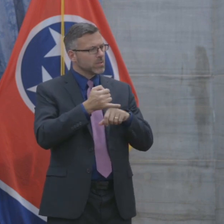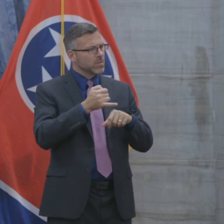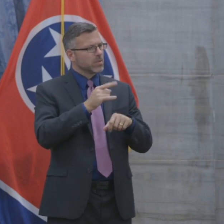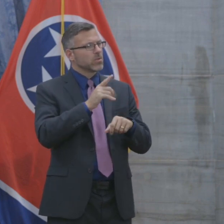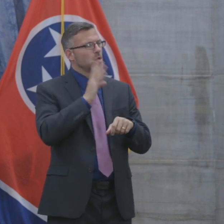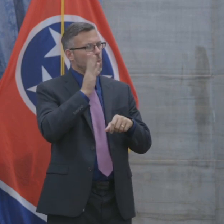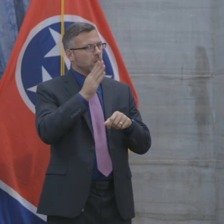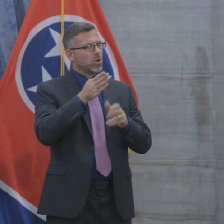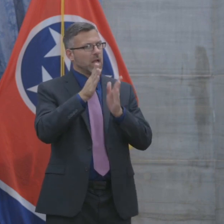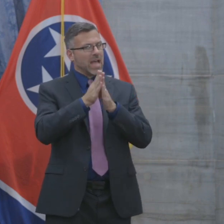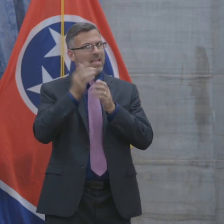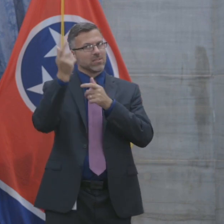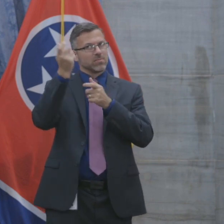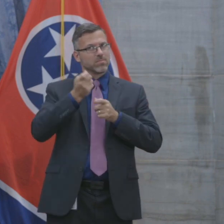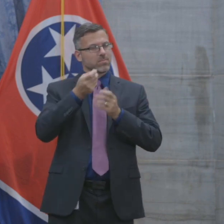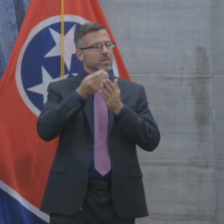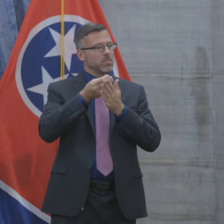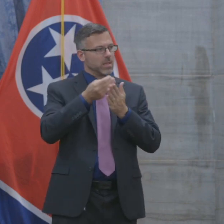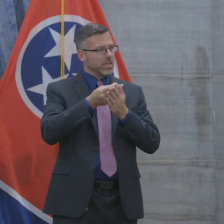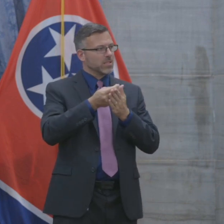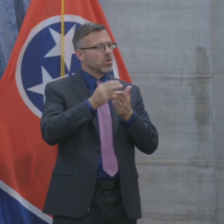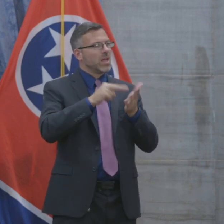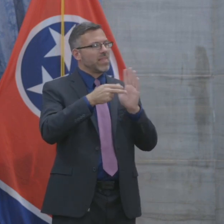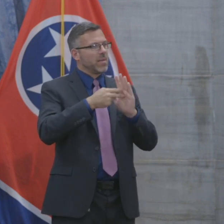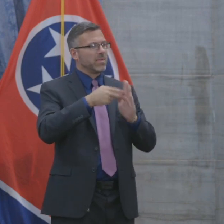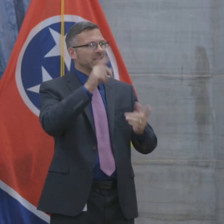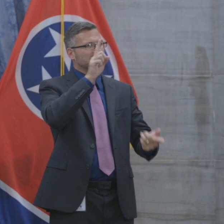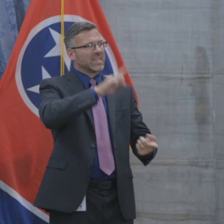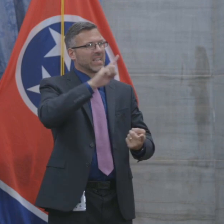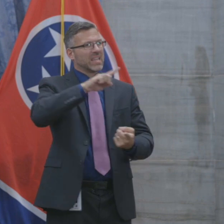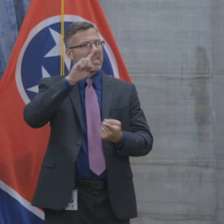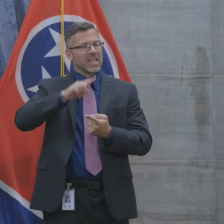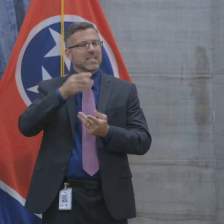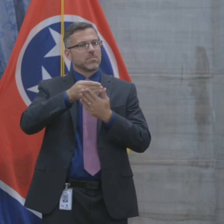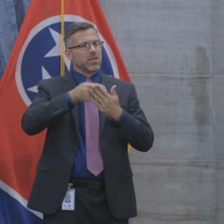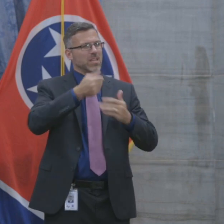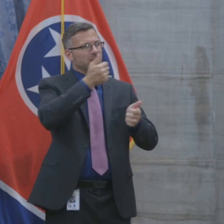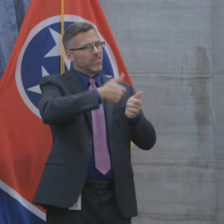because I wasn't quite clear on that. COMM. McCORD: Sure, it's $44 billion for the whole country